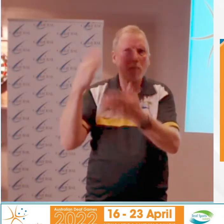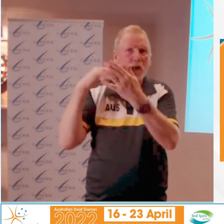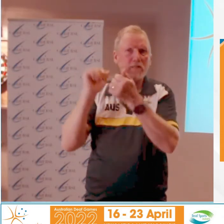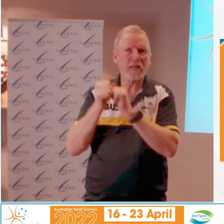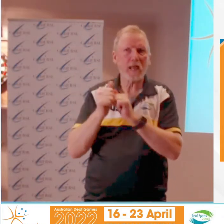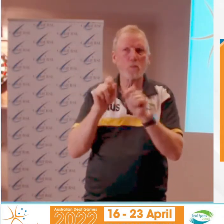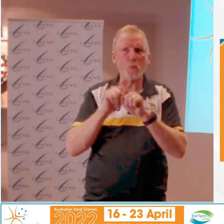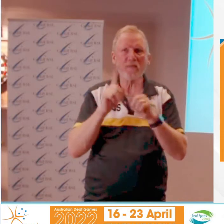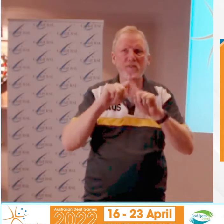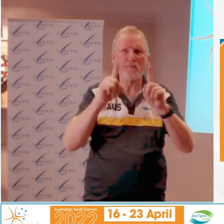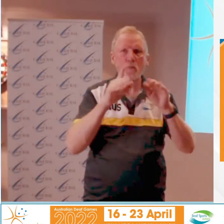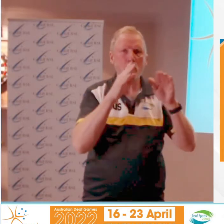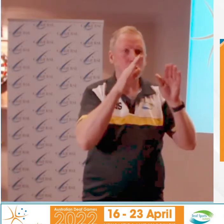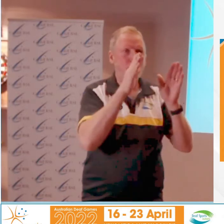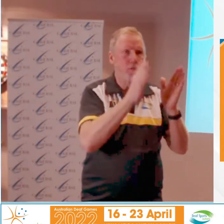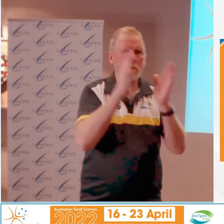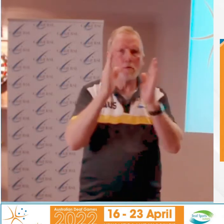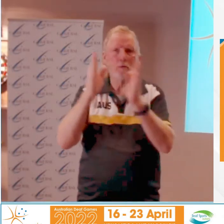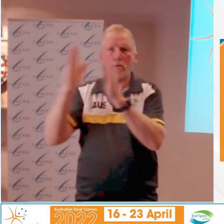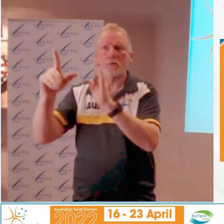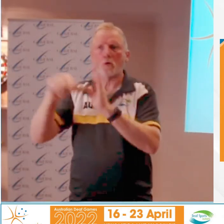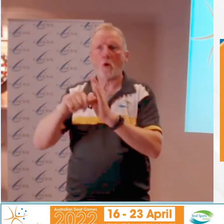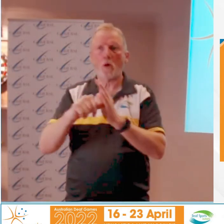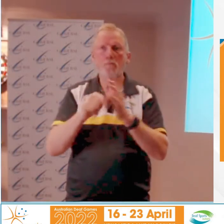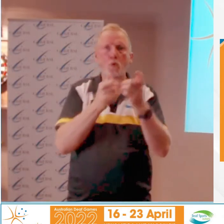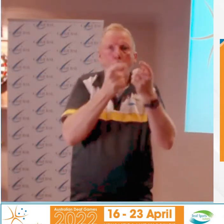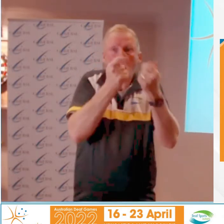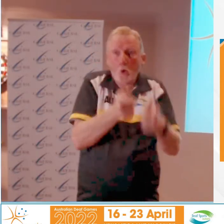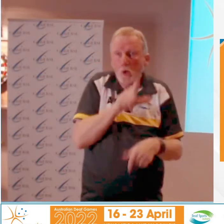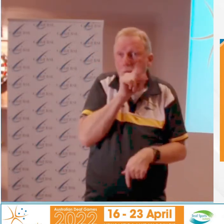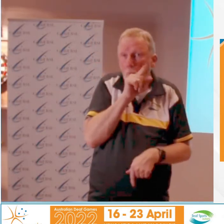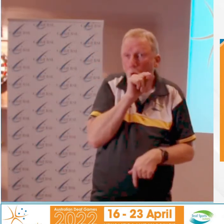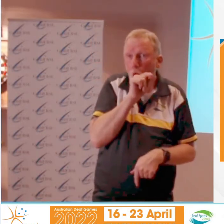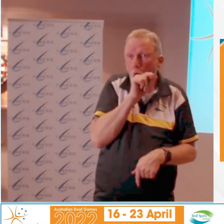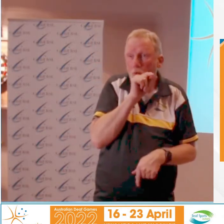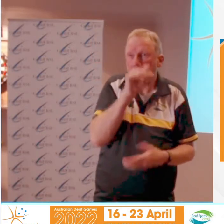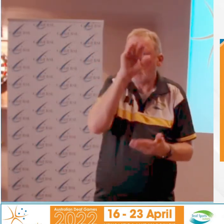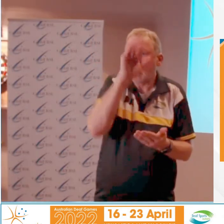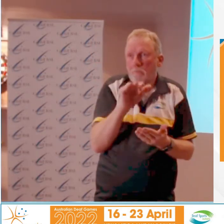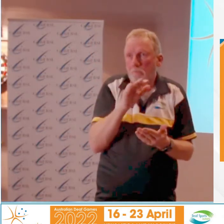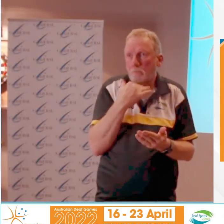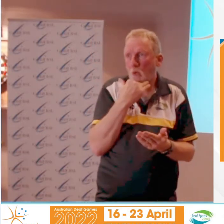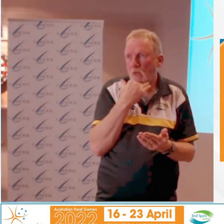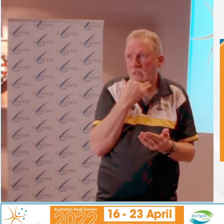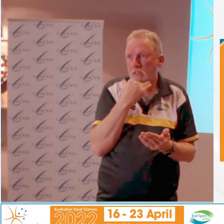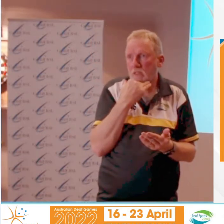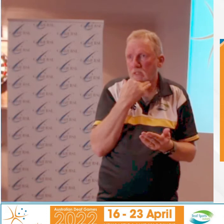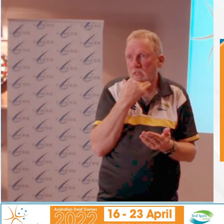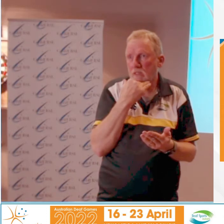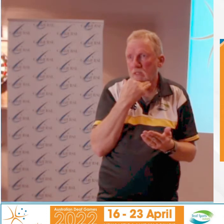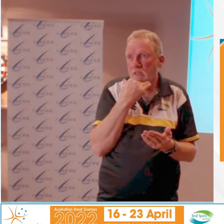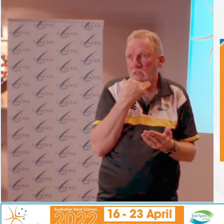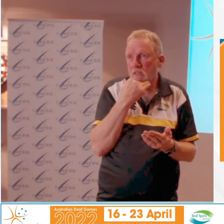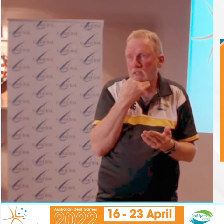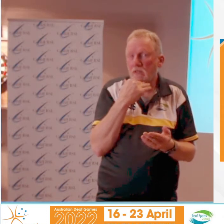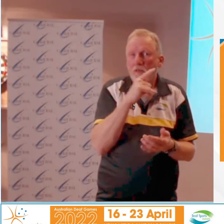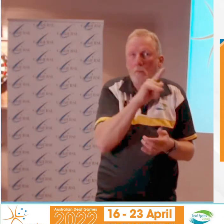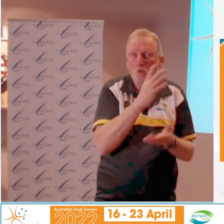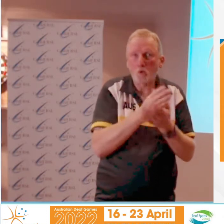if you remember from the from past games we have always had that early bird registration which is